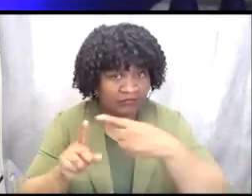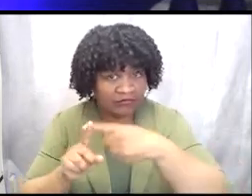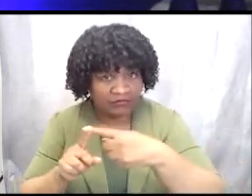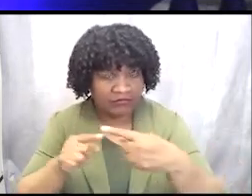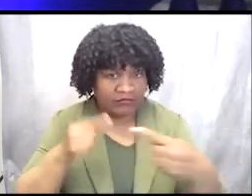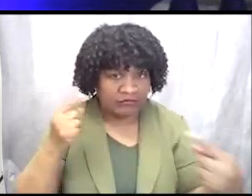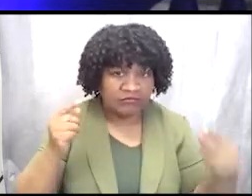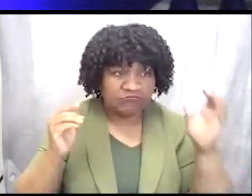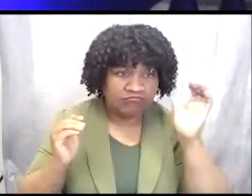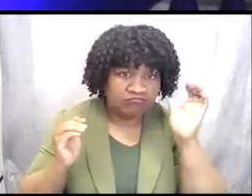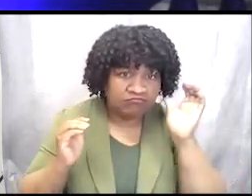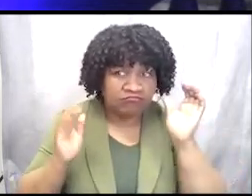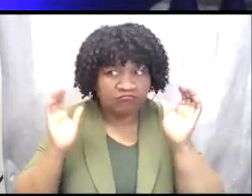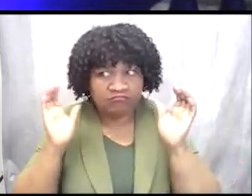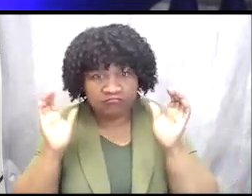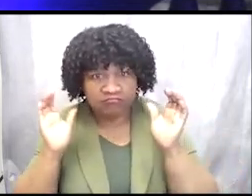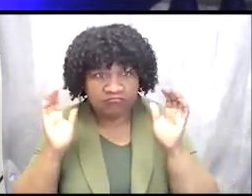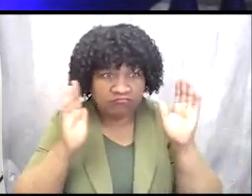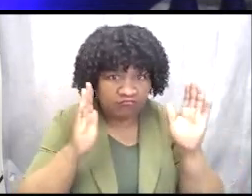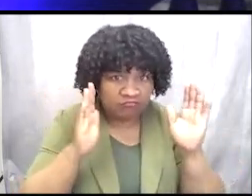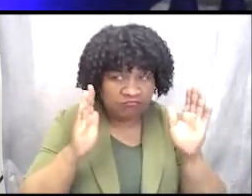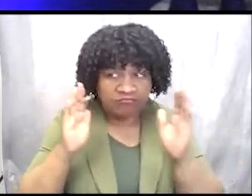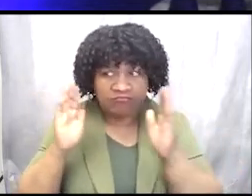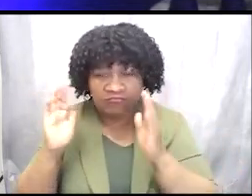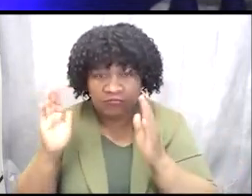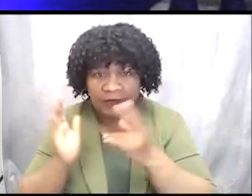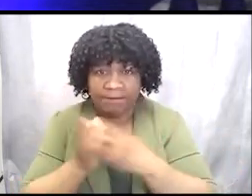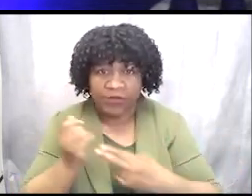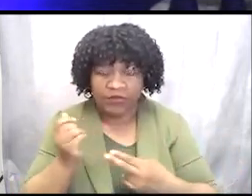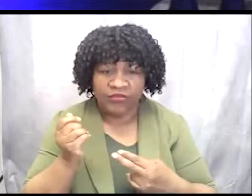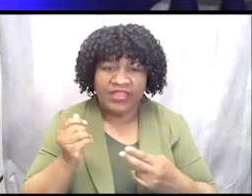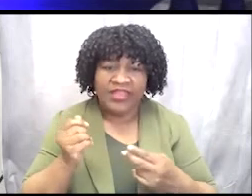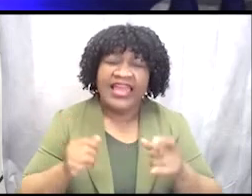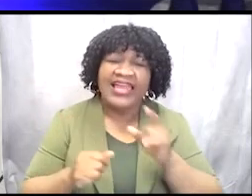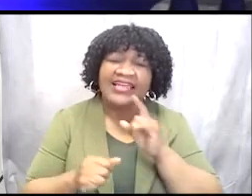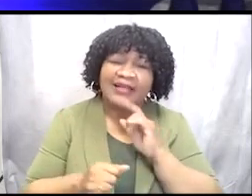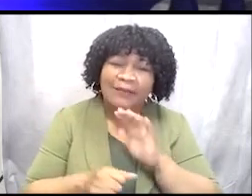and just making a commitment that you will try to study